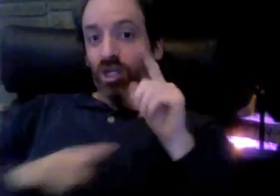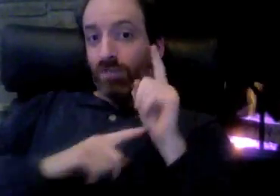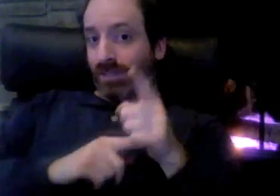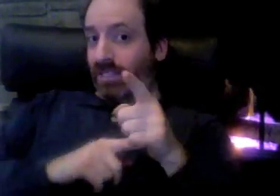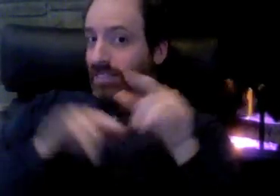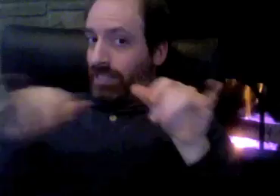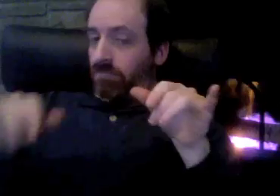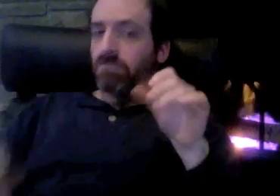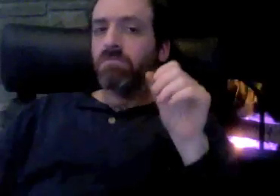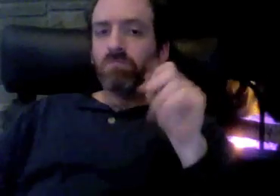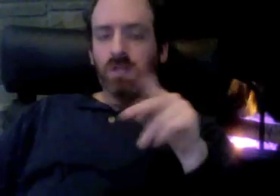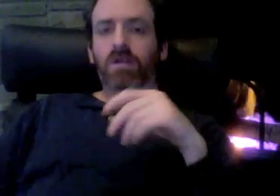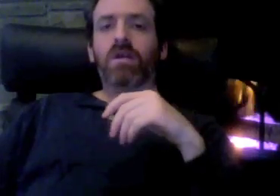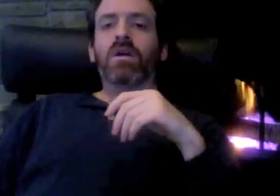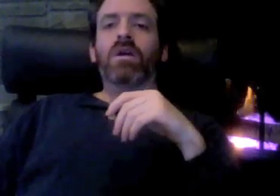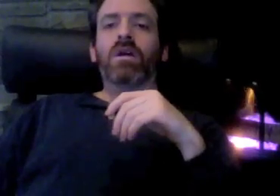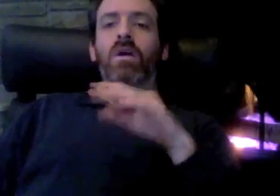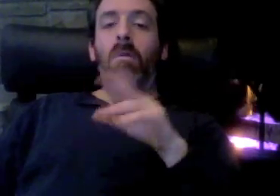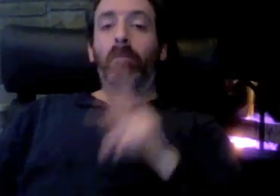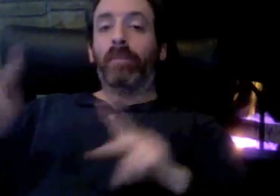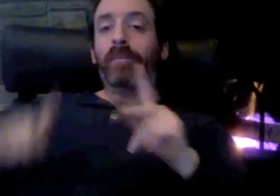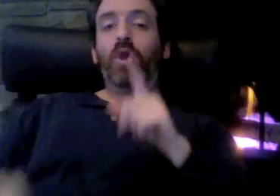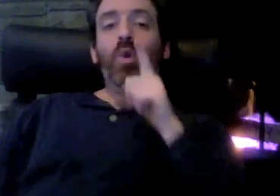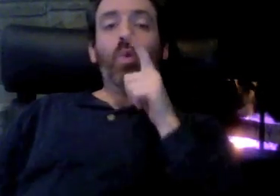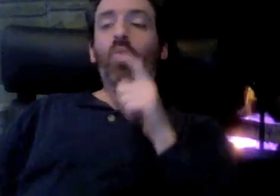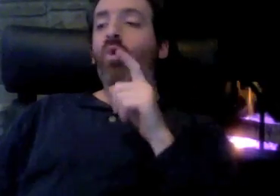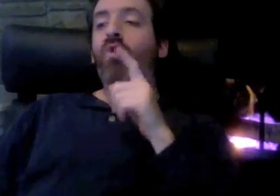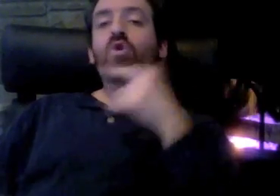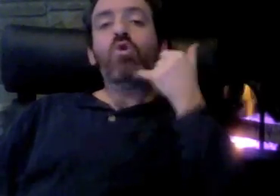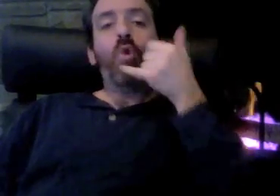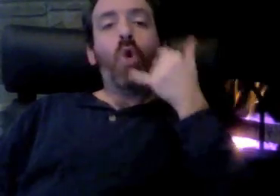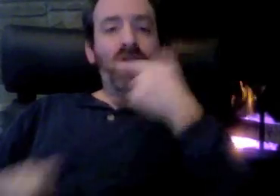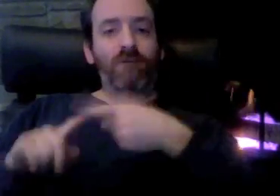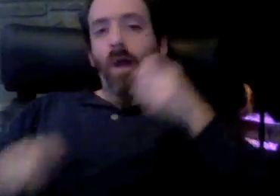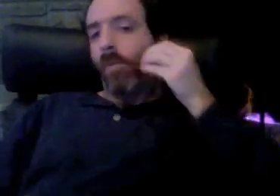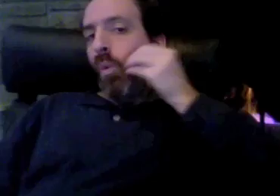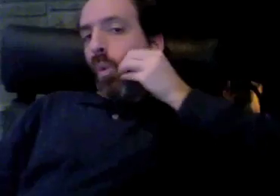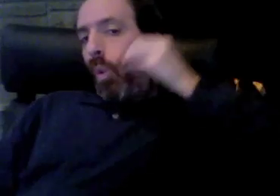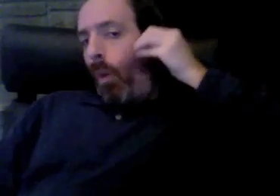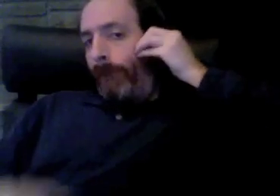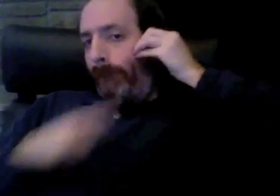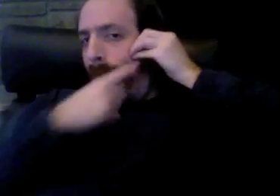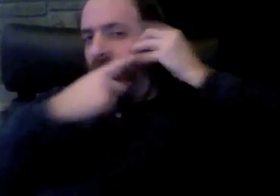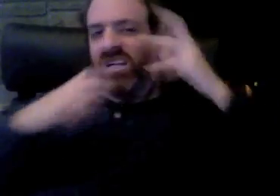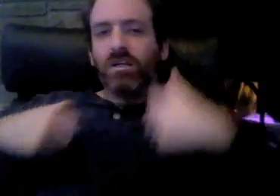If we are to stick with "per-minute" rate structure, people at FCC are proposing this “altered” rate structure. People who uses